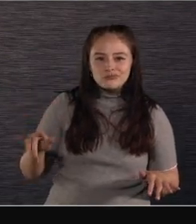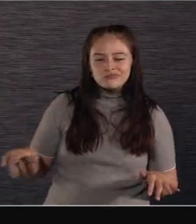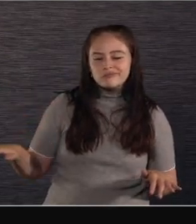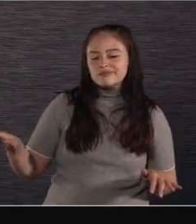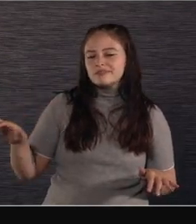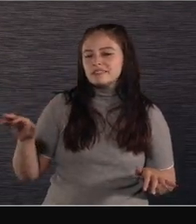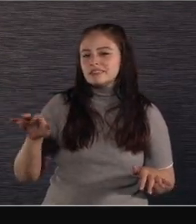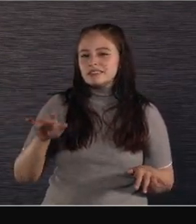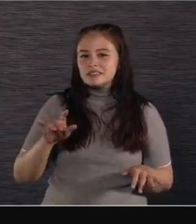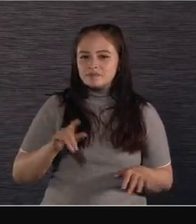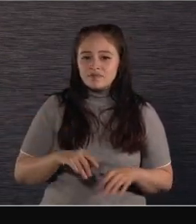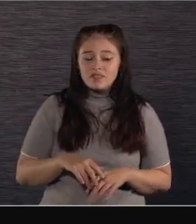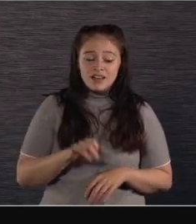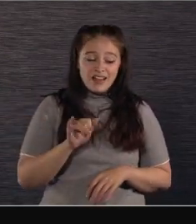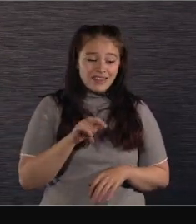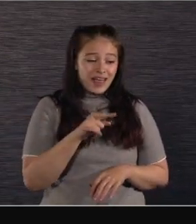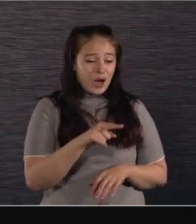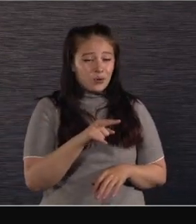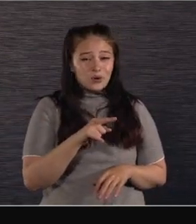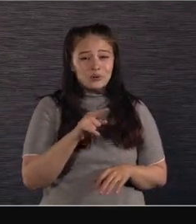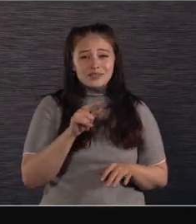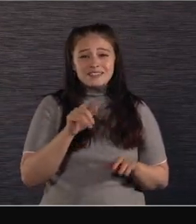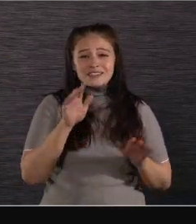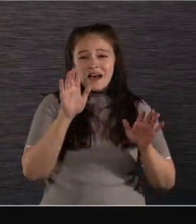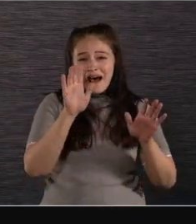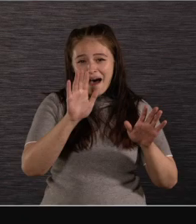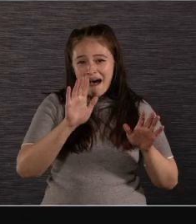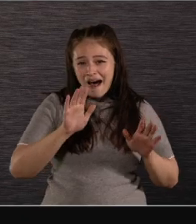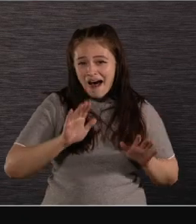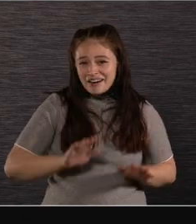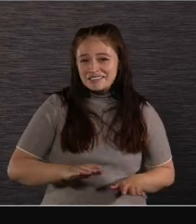Woah that looked good. Yeah. Oh, yeah. That looked good!